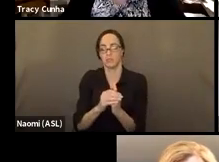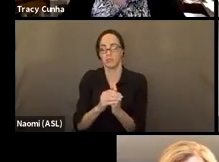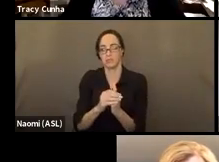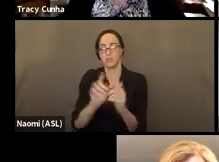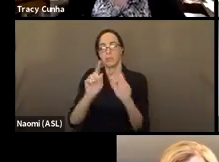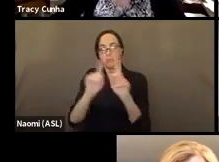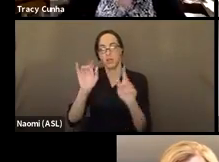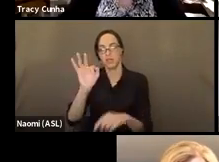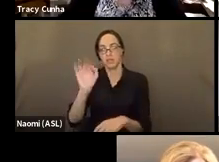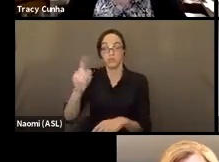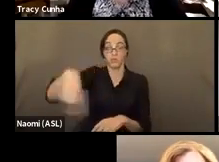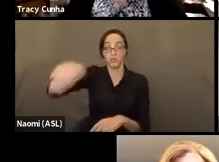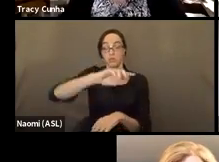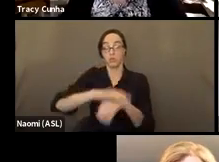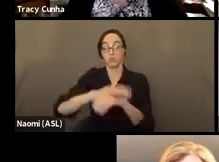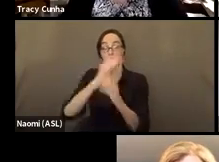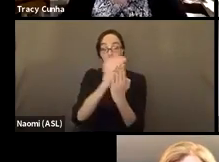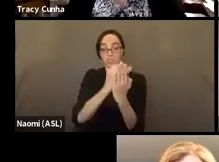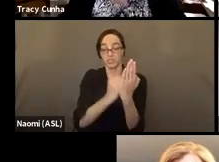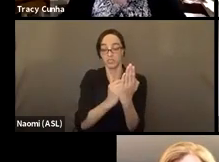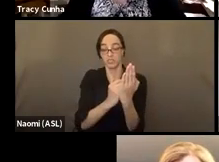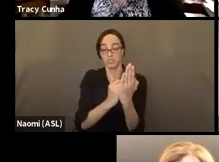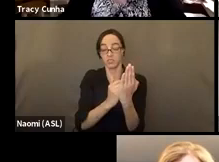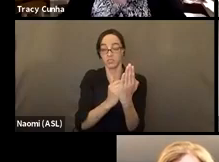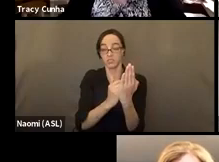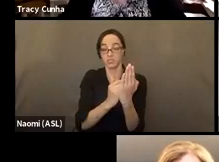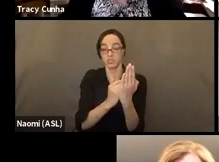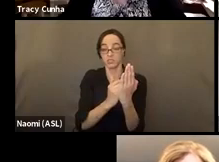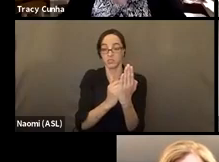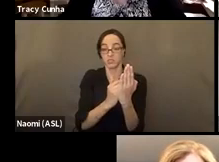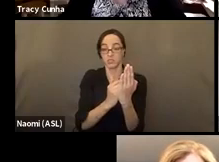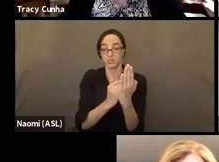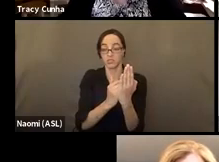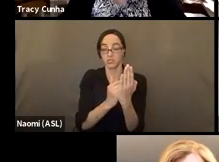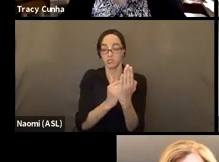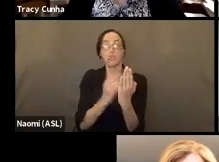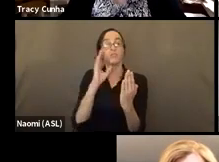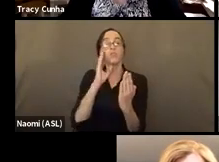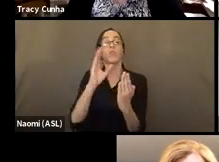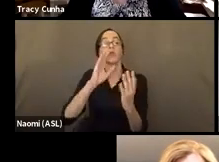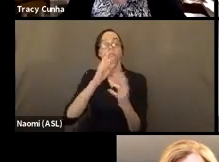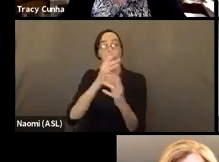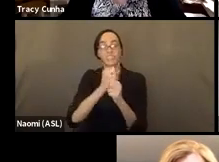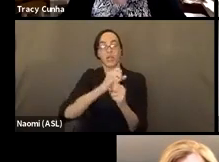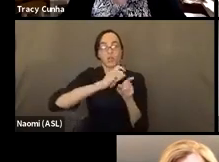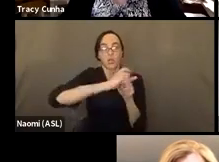phone calls that the power outage is on its way and they'll continue to make those phone calls um